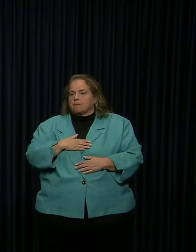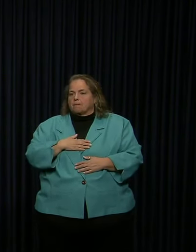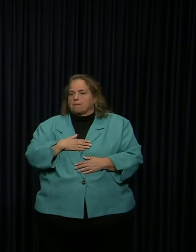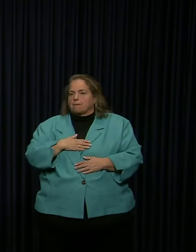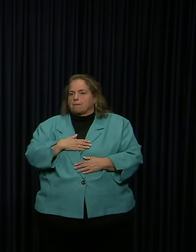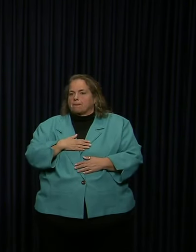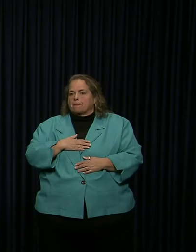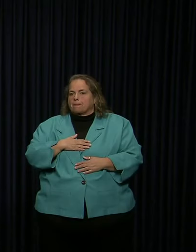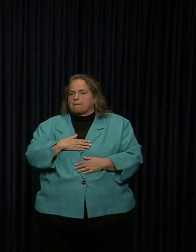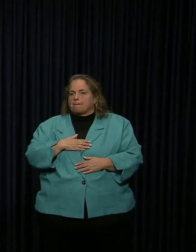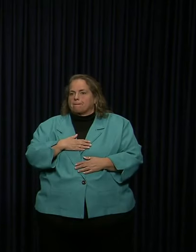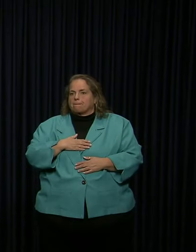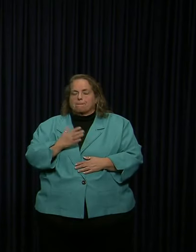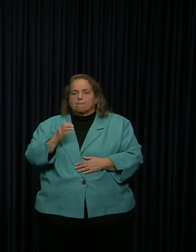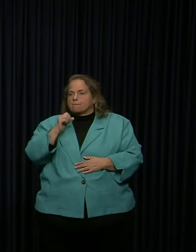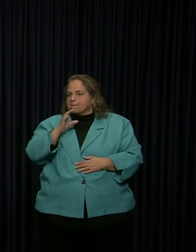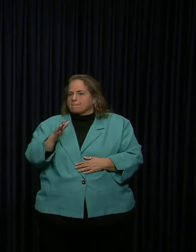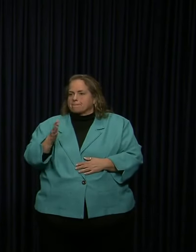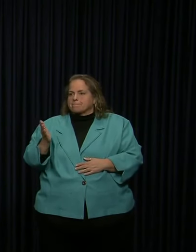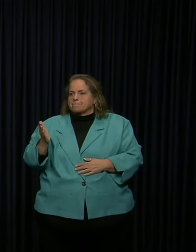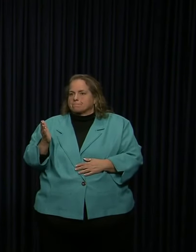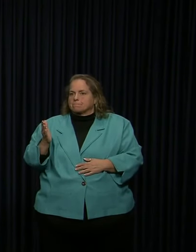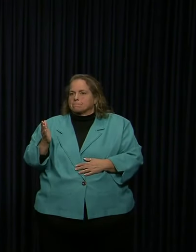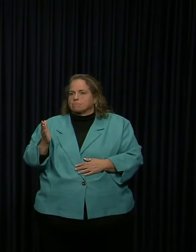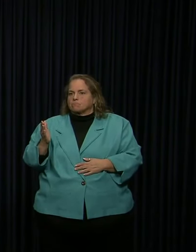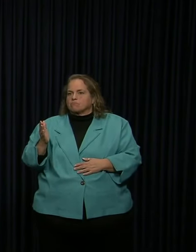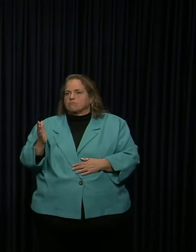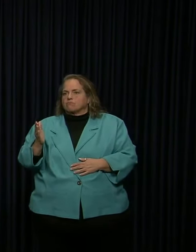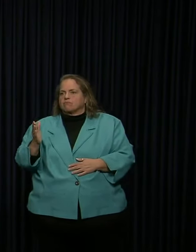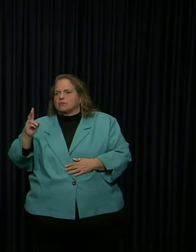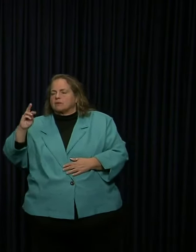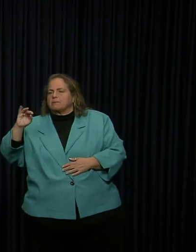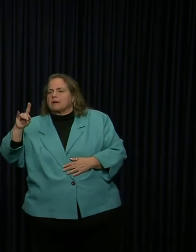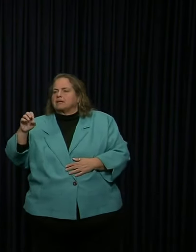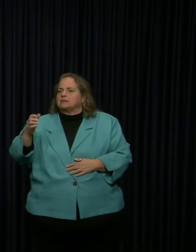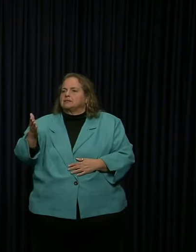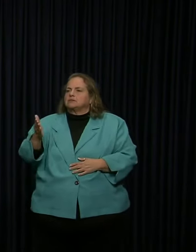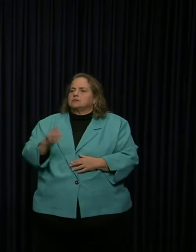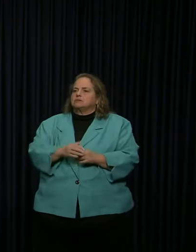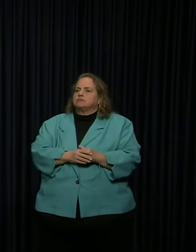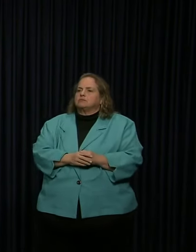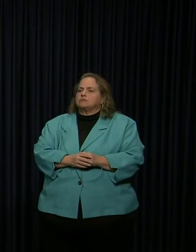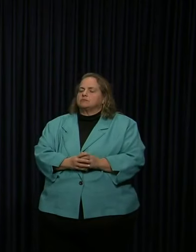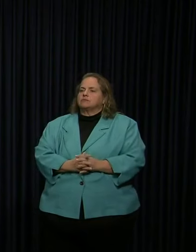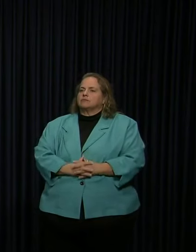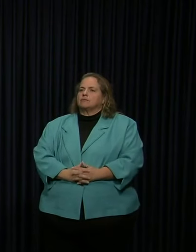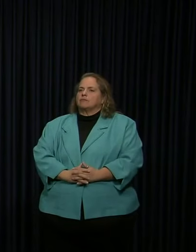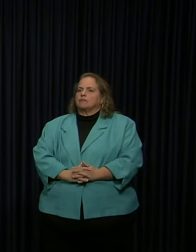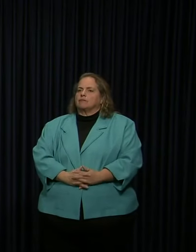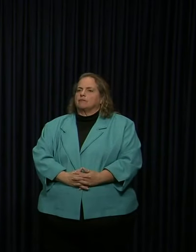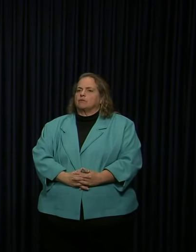TRYING TO DO SOMETHING ABOUT THAT RIGHT NOW AS WE'RE MOVING THROUGH, OPENING UP MEDICAID AND THE REST.